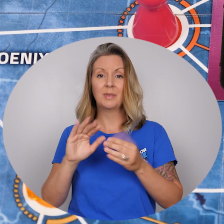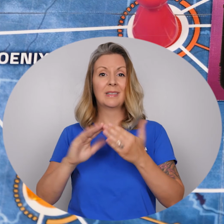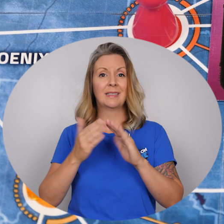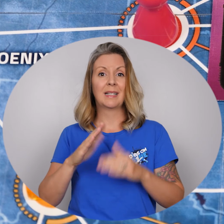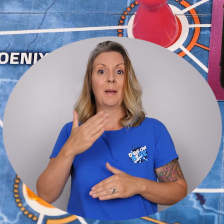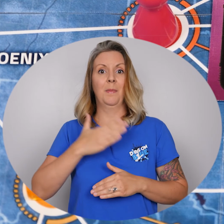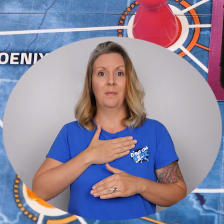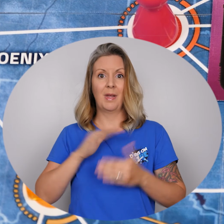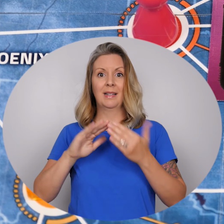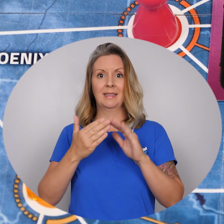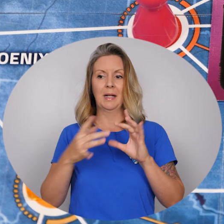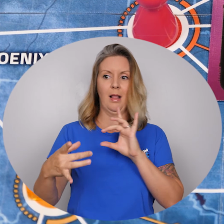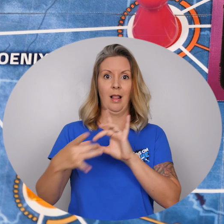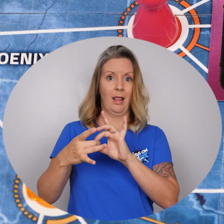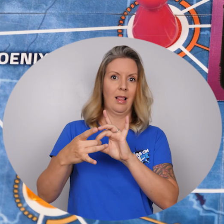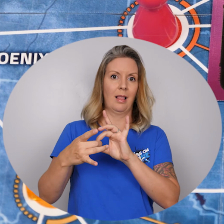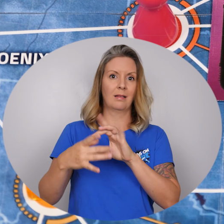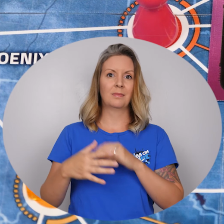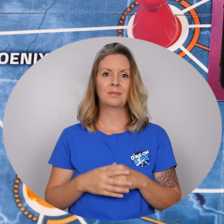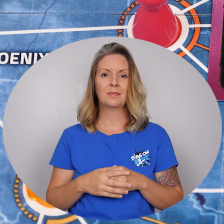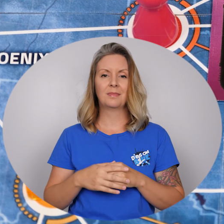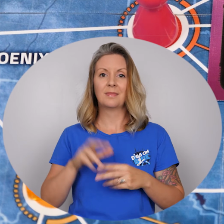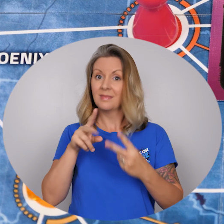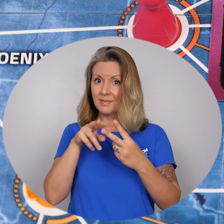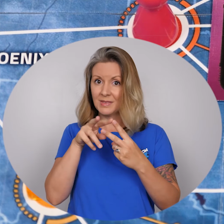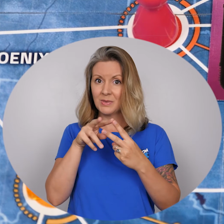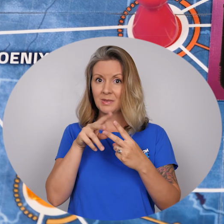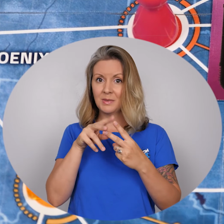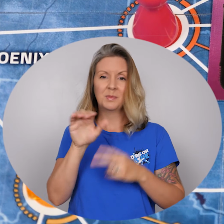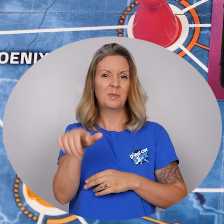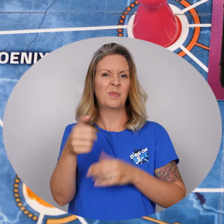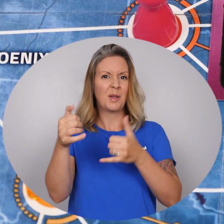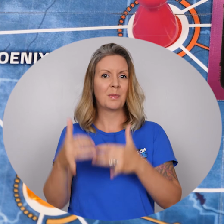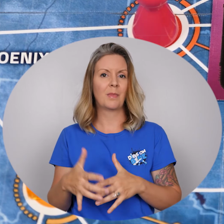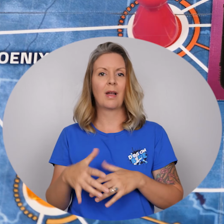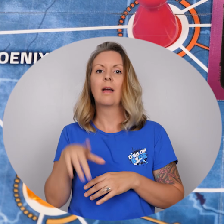player’s pawn to a city that that player is connected to. In both of these cases, the